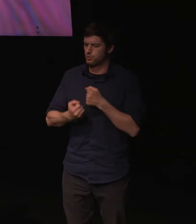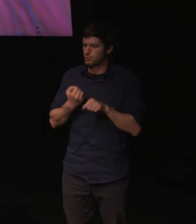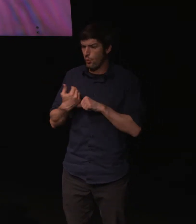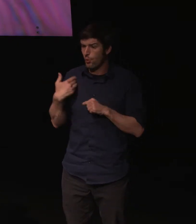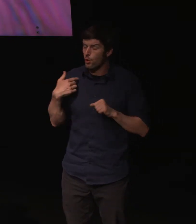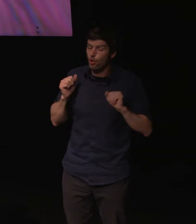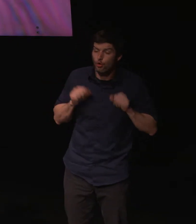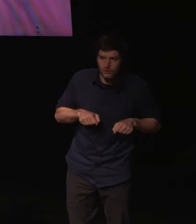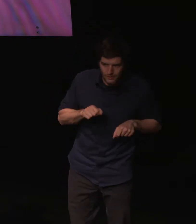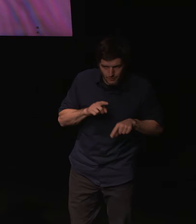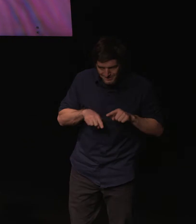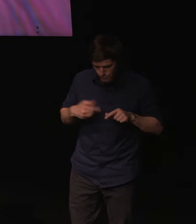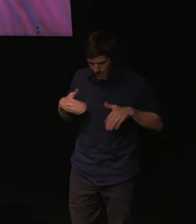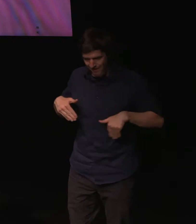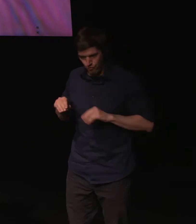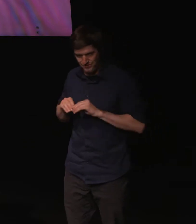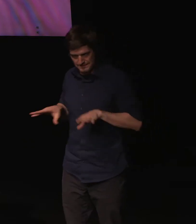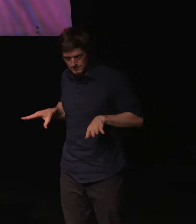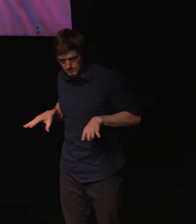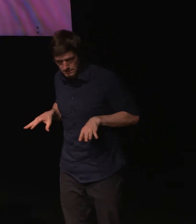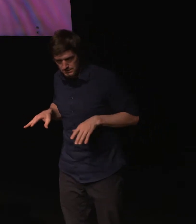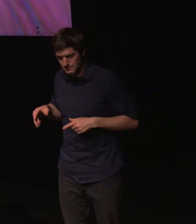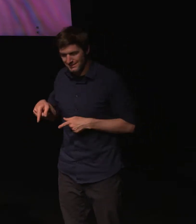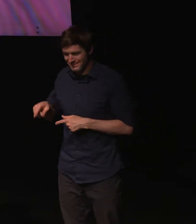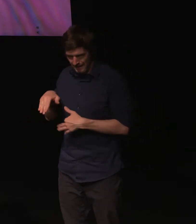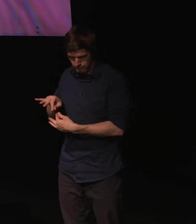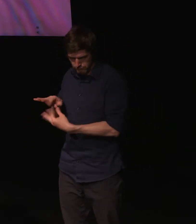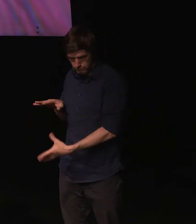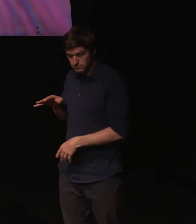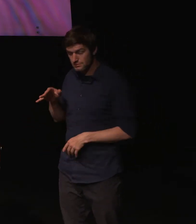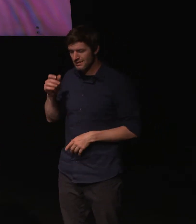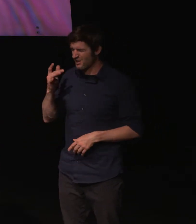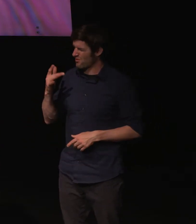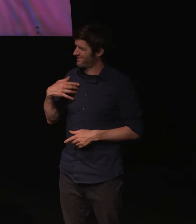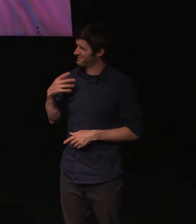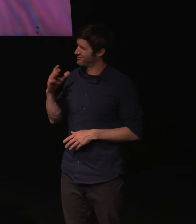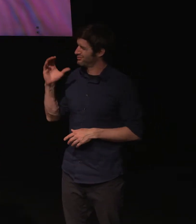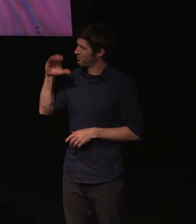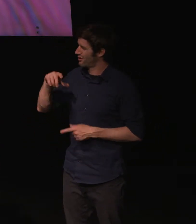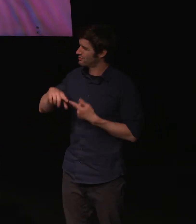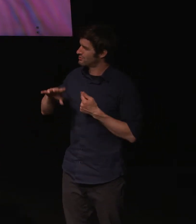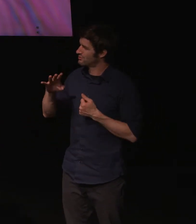That's why it's so weird doing a post-mortem. I actually don't really talk about Collapsus at length at all